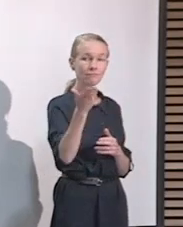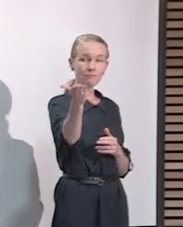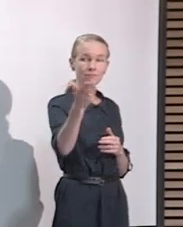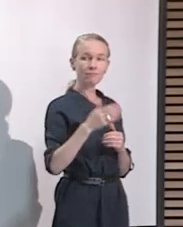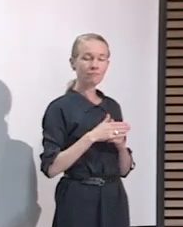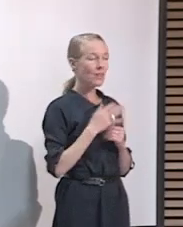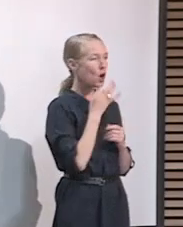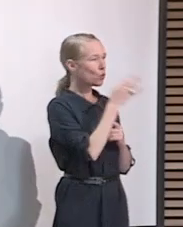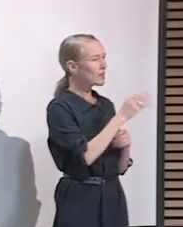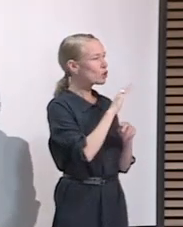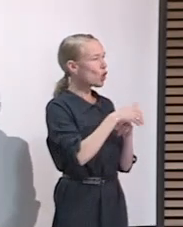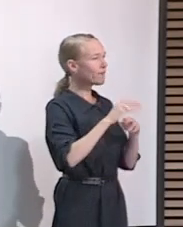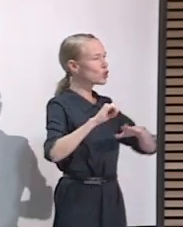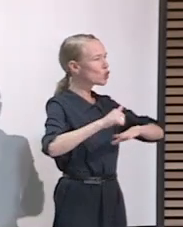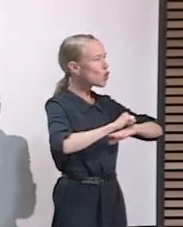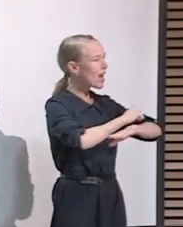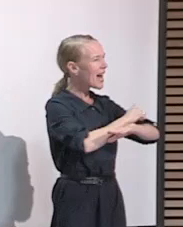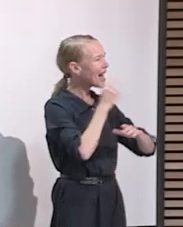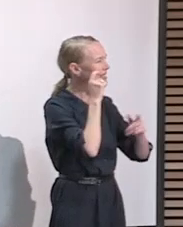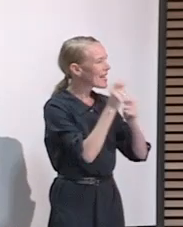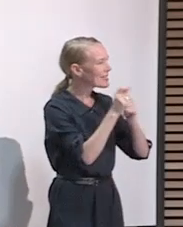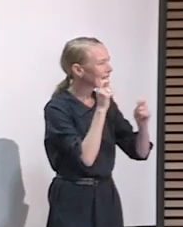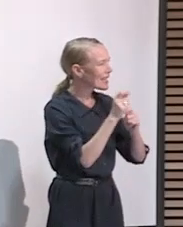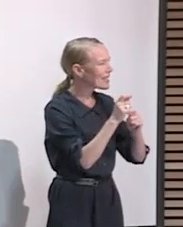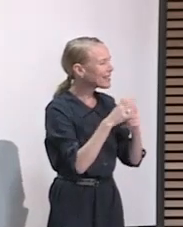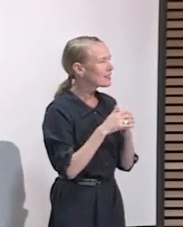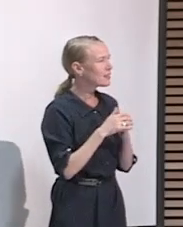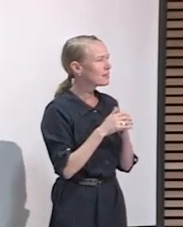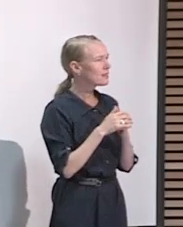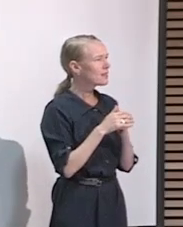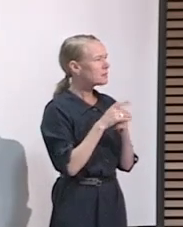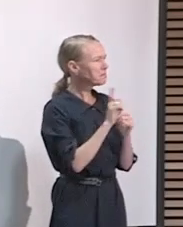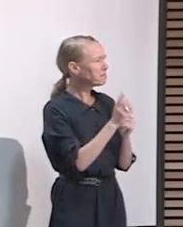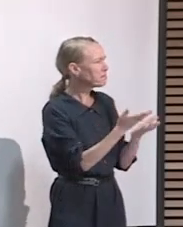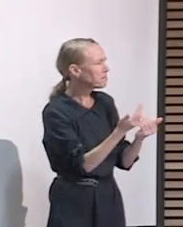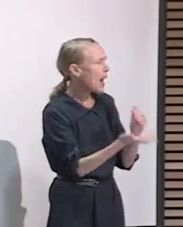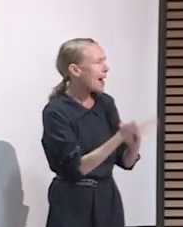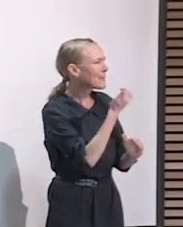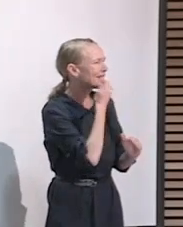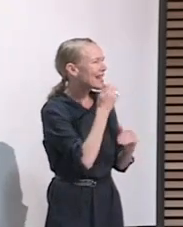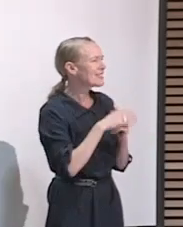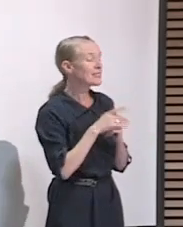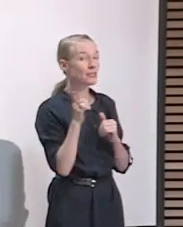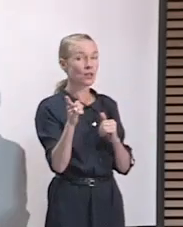progressing well. ... And what's happening there with the